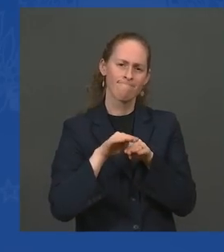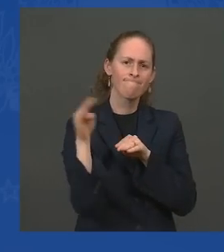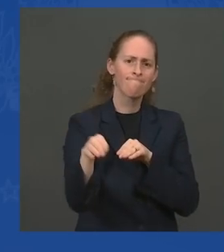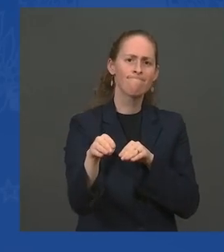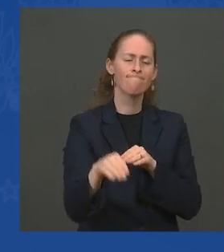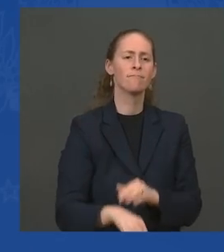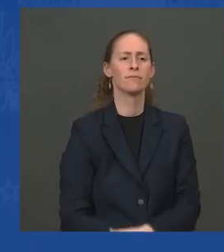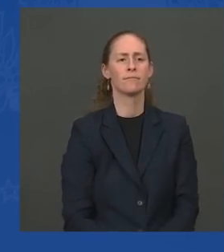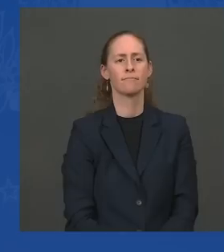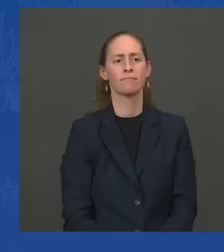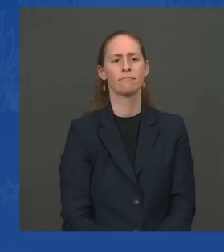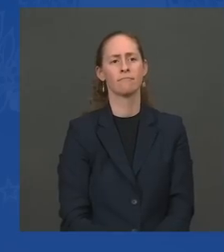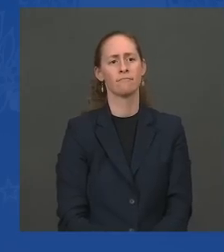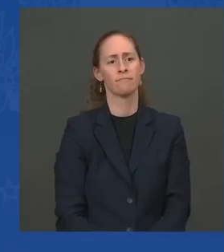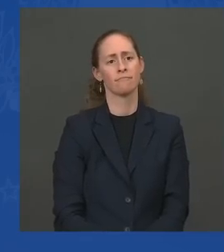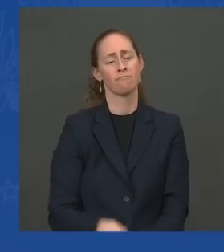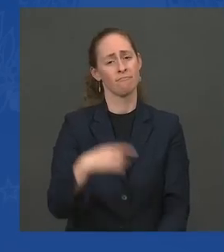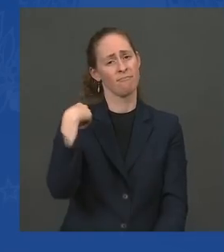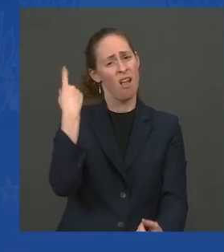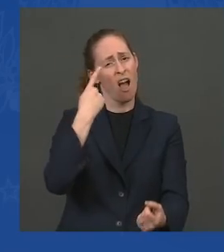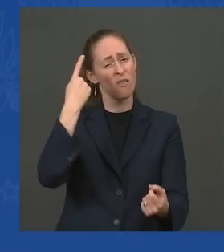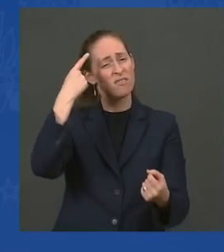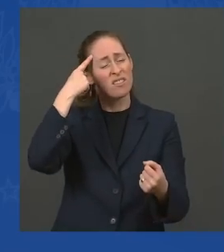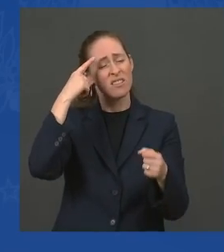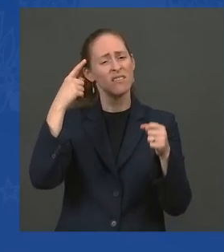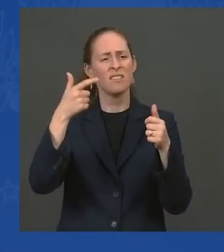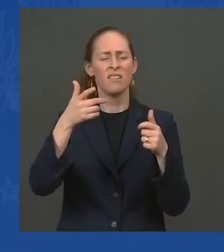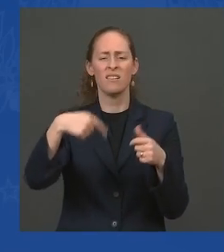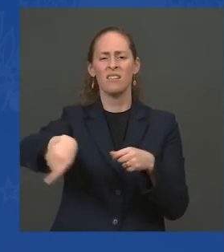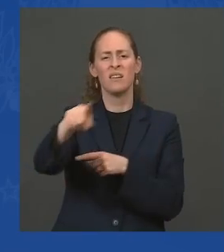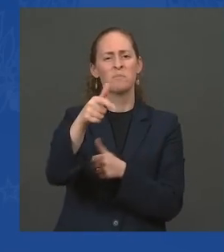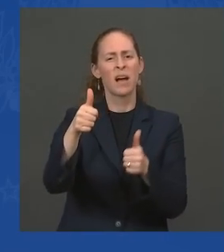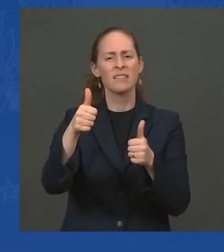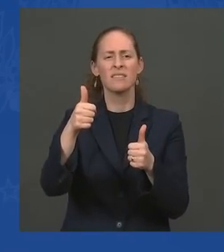I'm betting on the American people. We got to focus on what made the nation great.